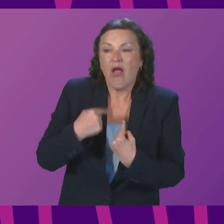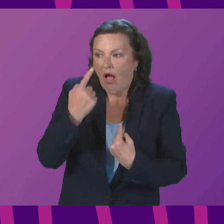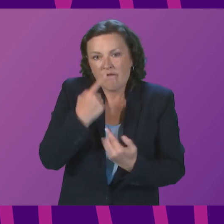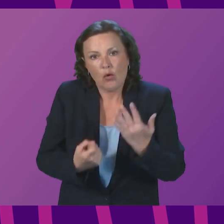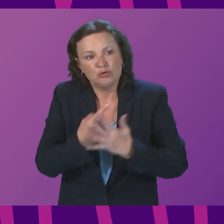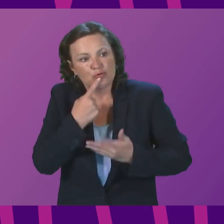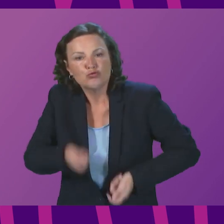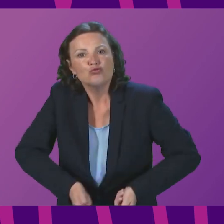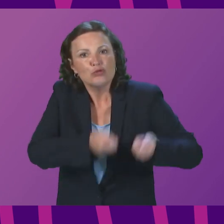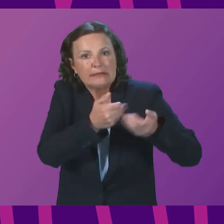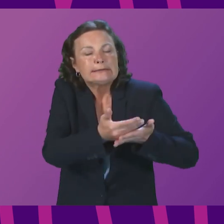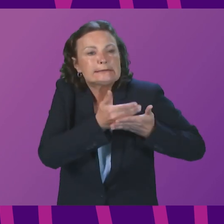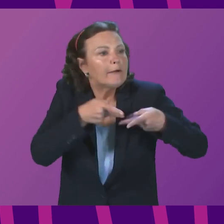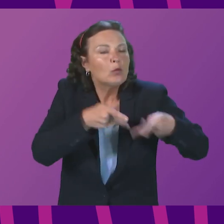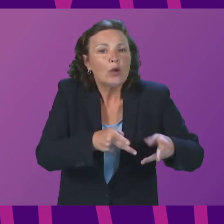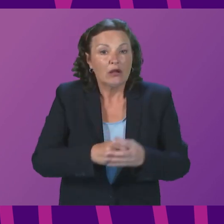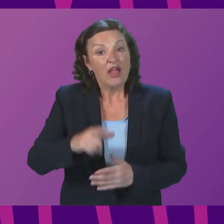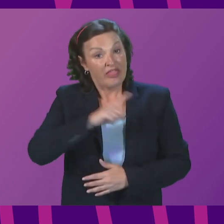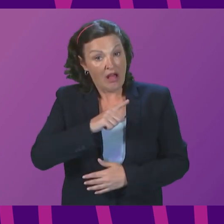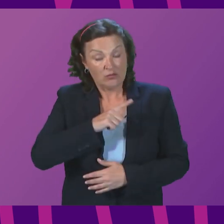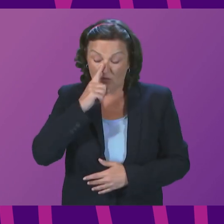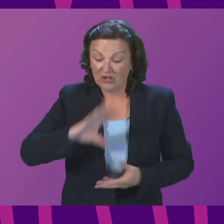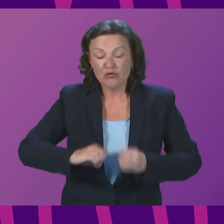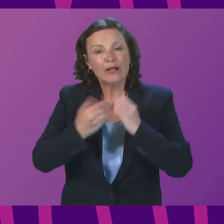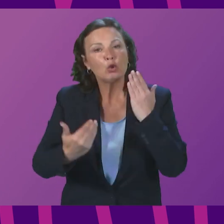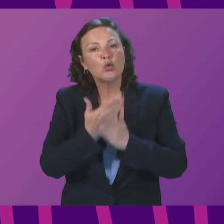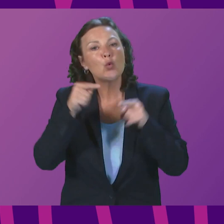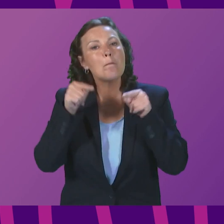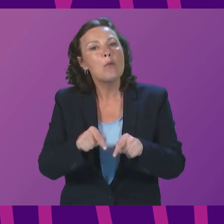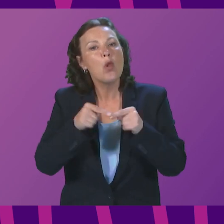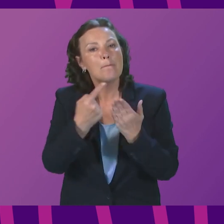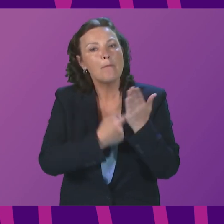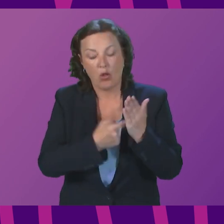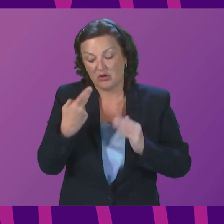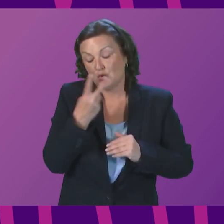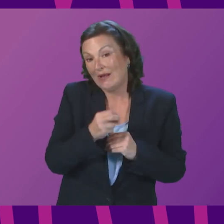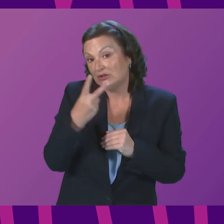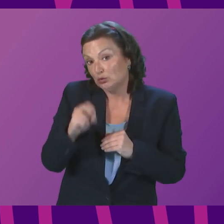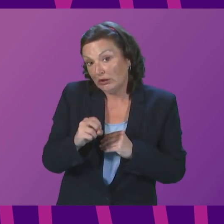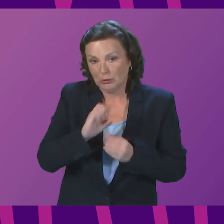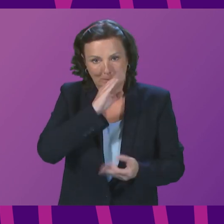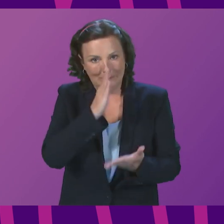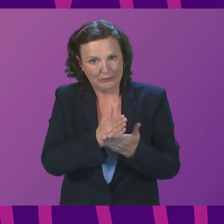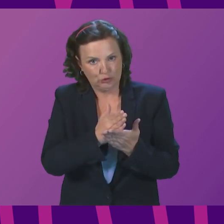In 2020, a new bullying policy was introduced to ensure that more support was available.